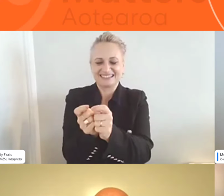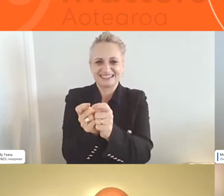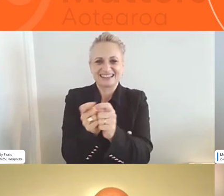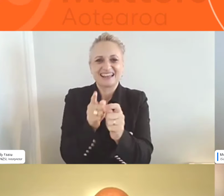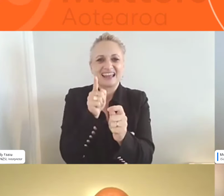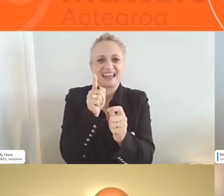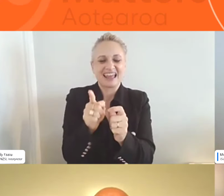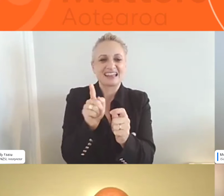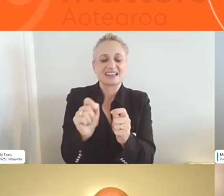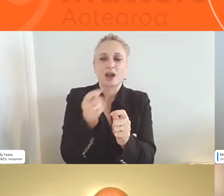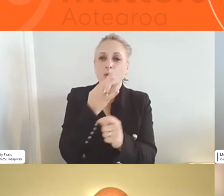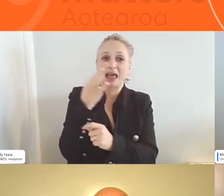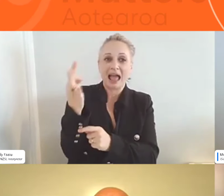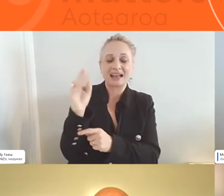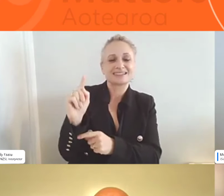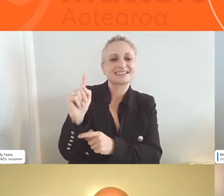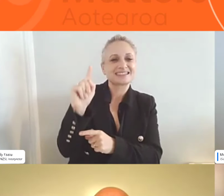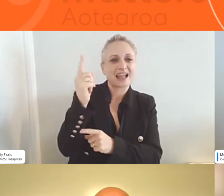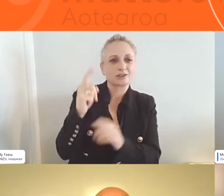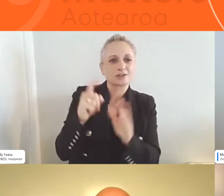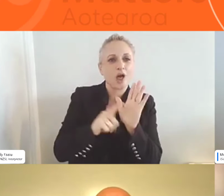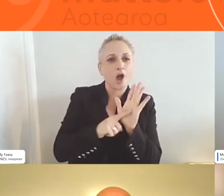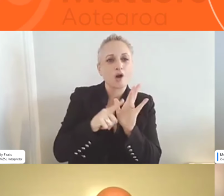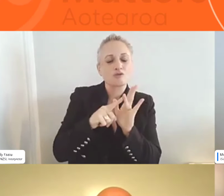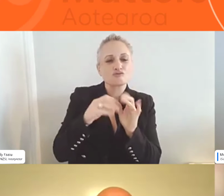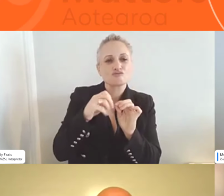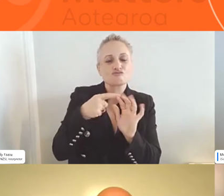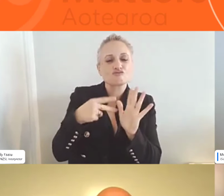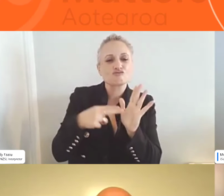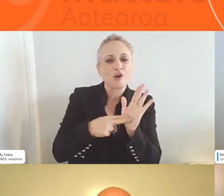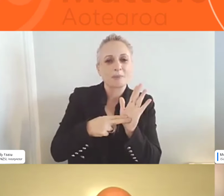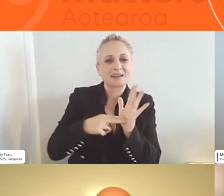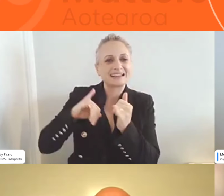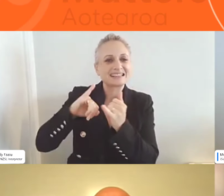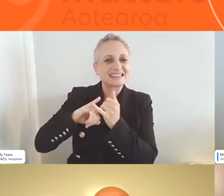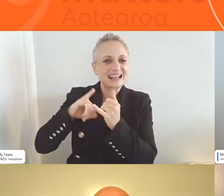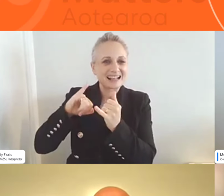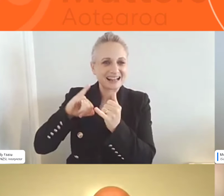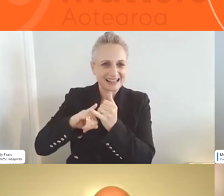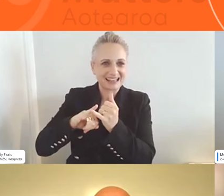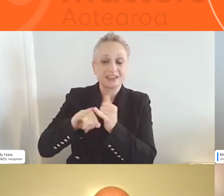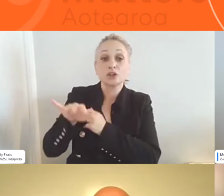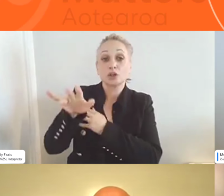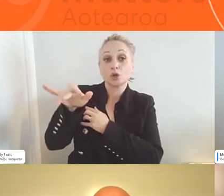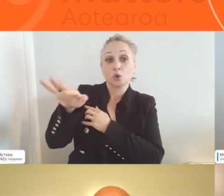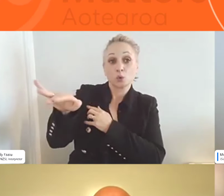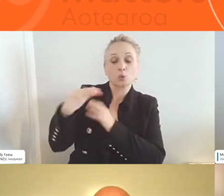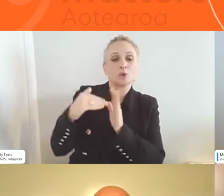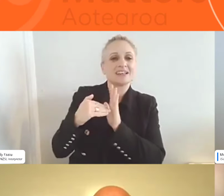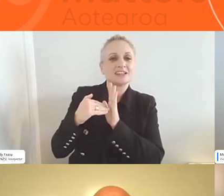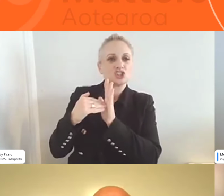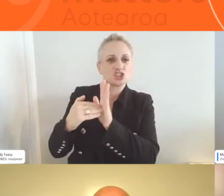who is the chair of our sustainability and resilience committee. So thank